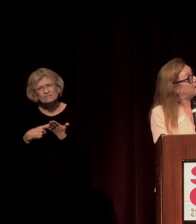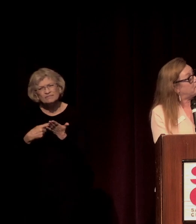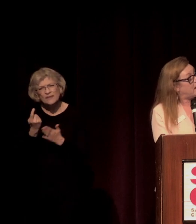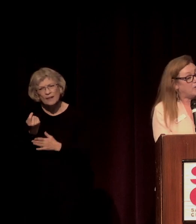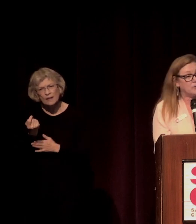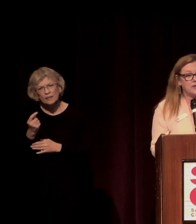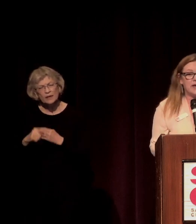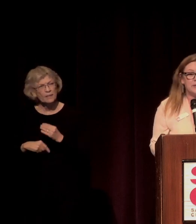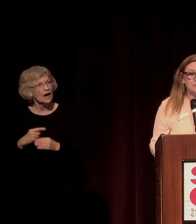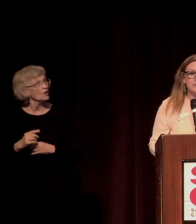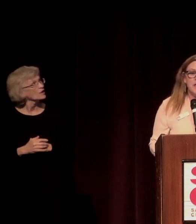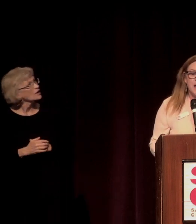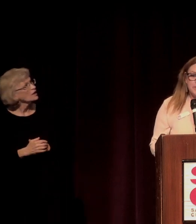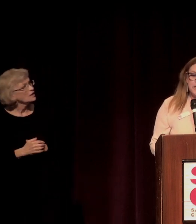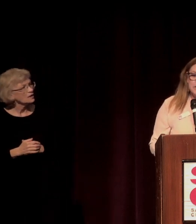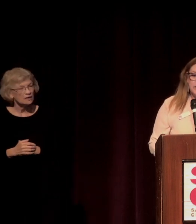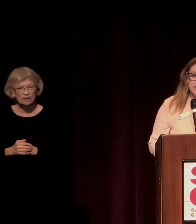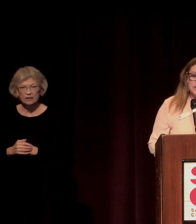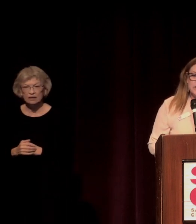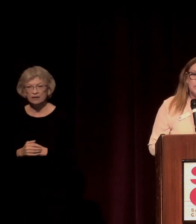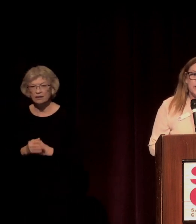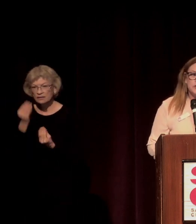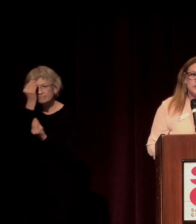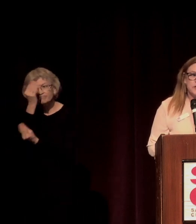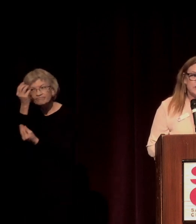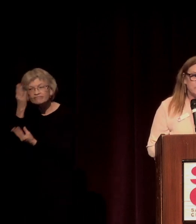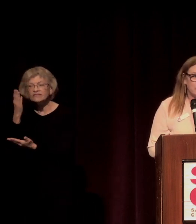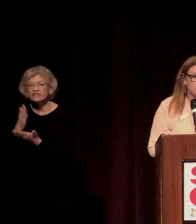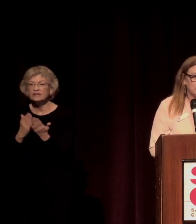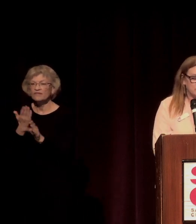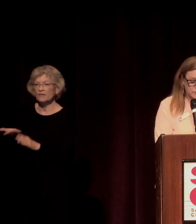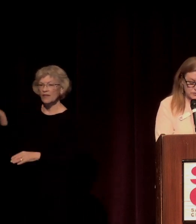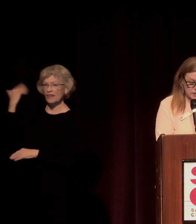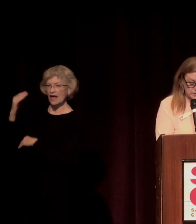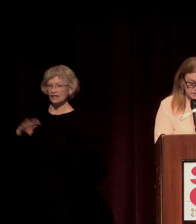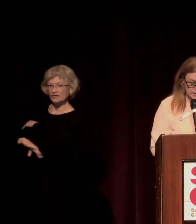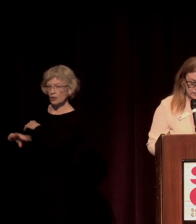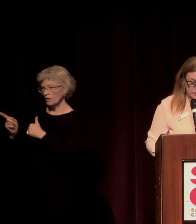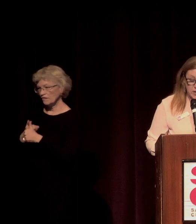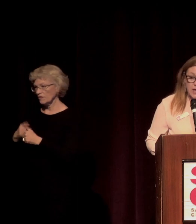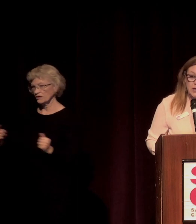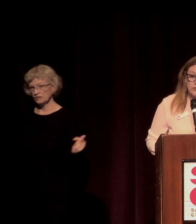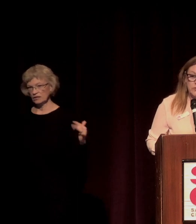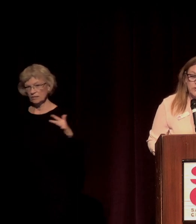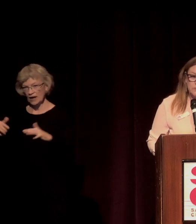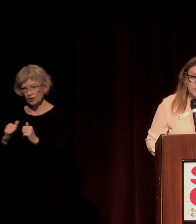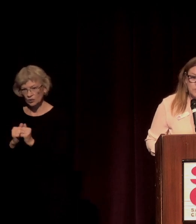Goswami, faculty, staff, board members who are here with us today. I want to talk a little bit about updates on things that are